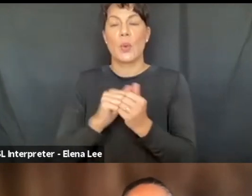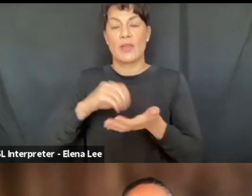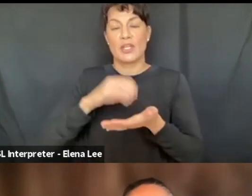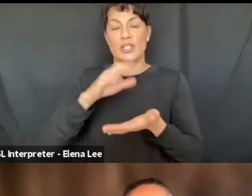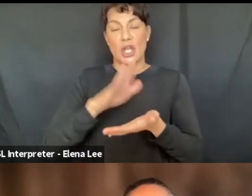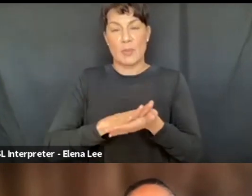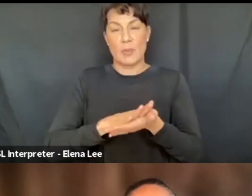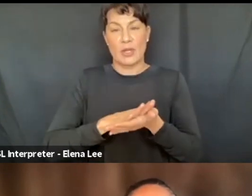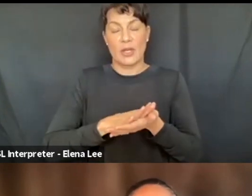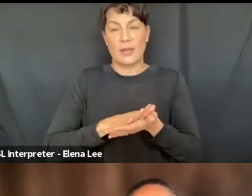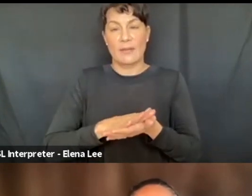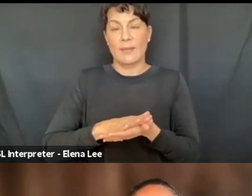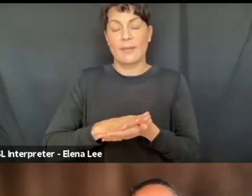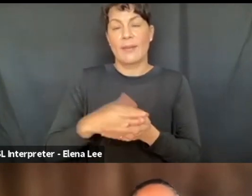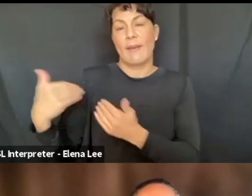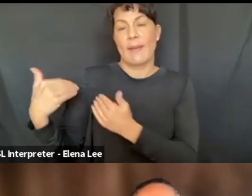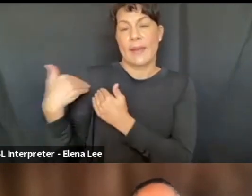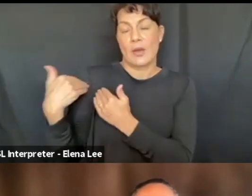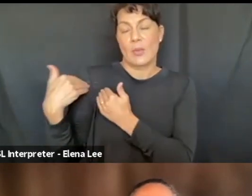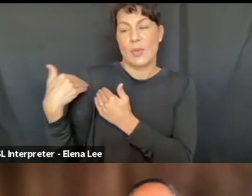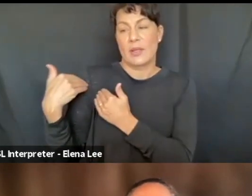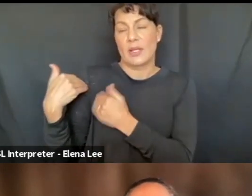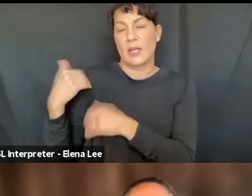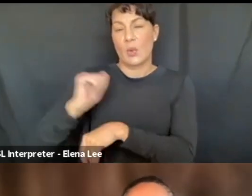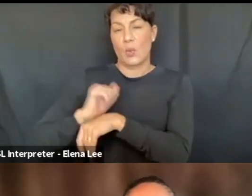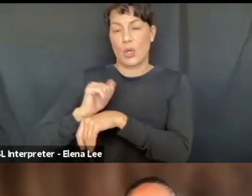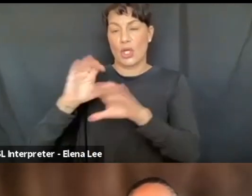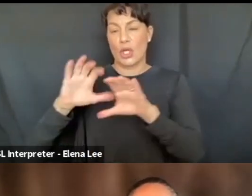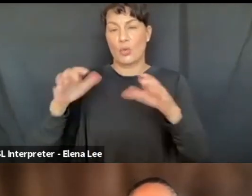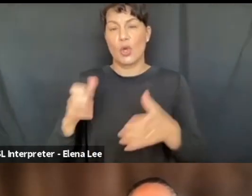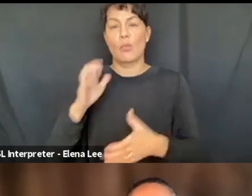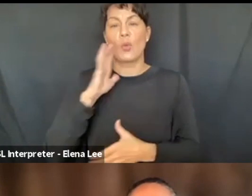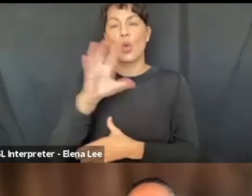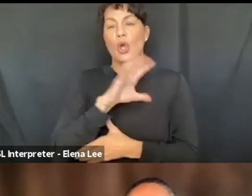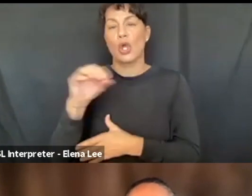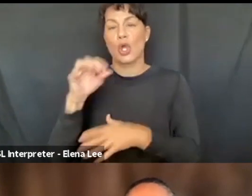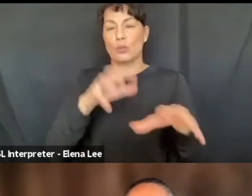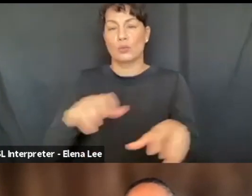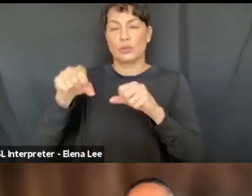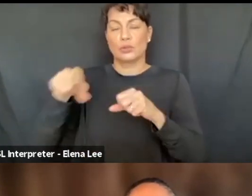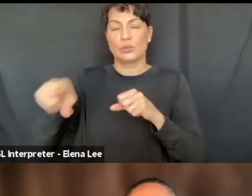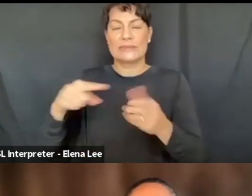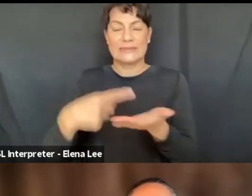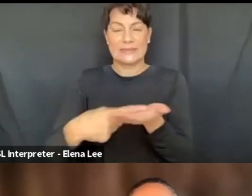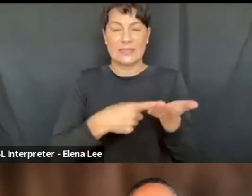who is co-presenting this discussion with us today. Thank you, and welcome all of you.